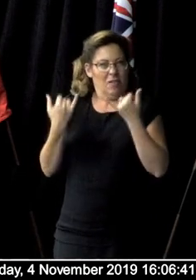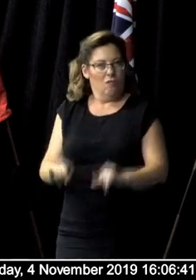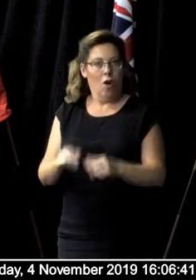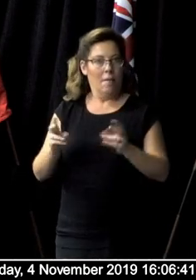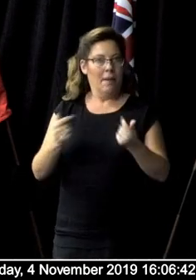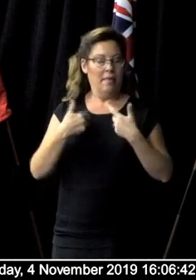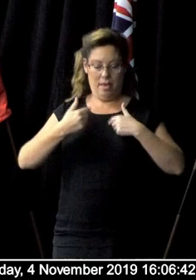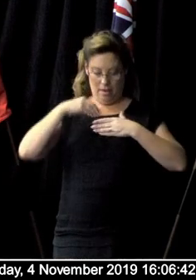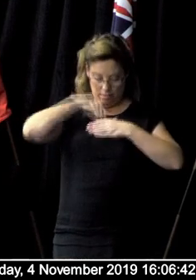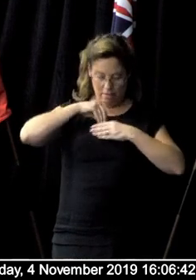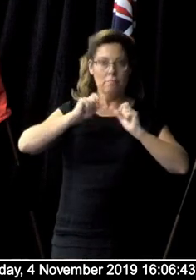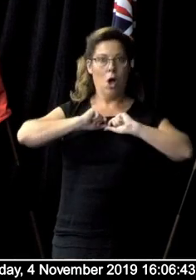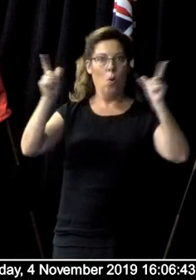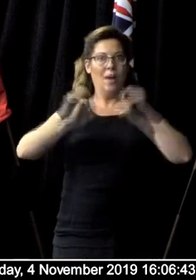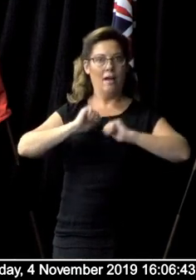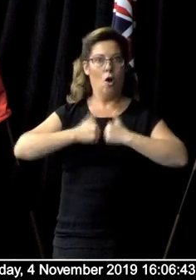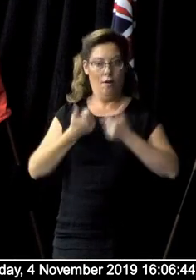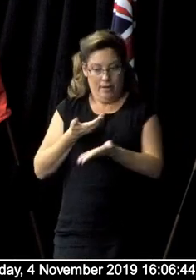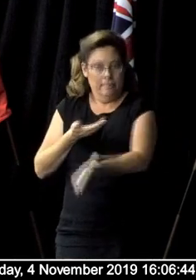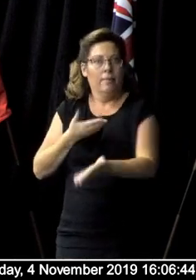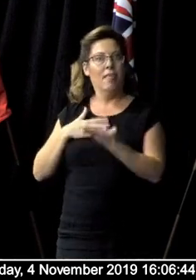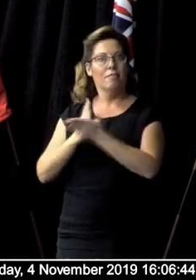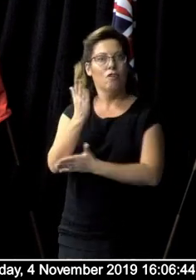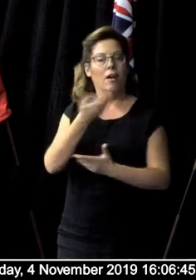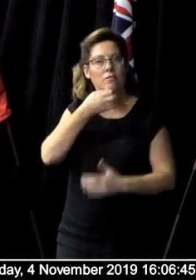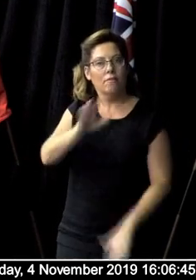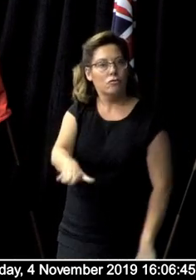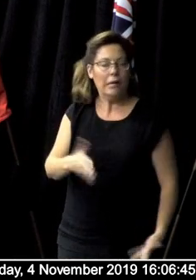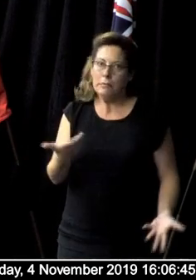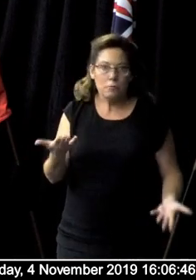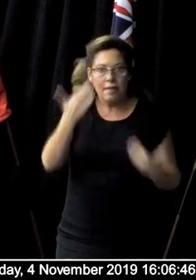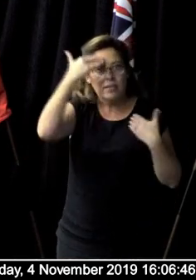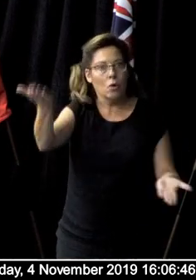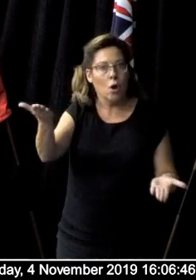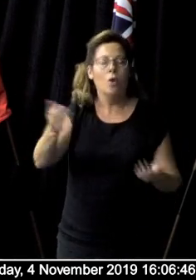are and how to go about addressing it, and that’s what our role is, to help them